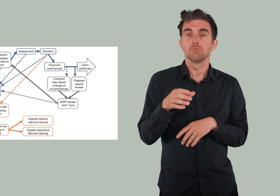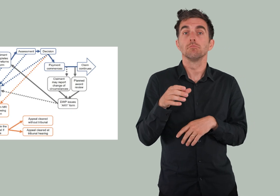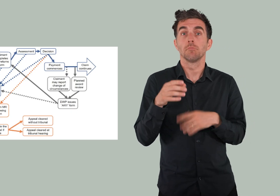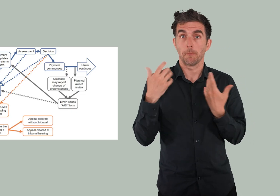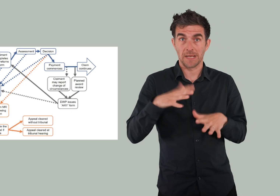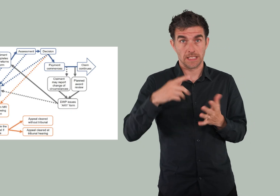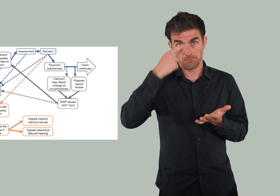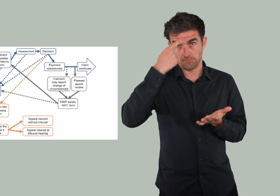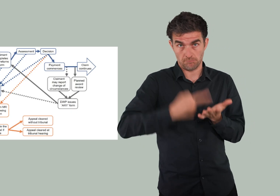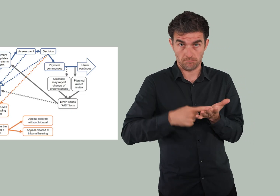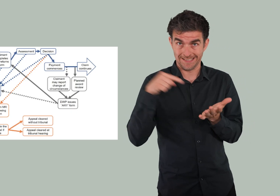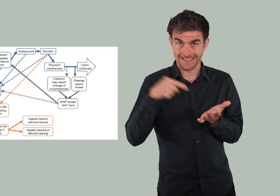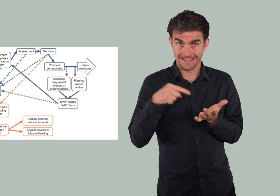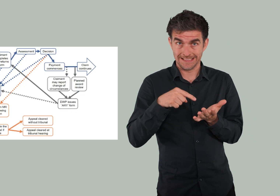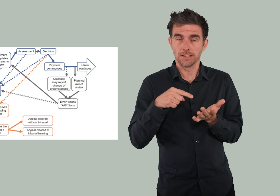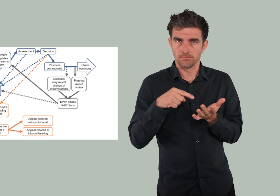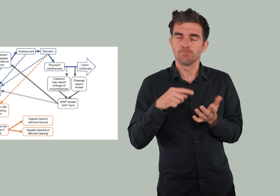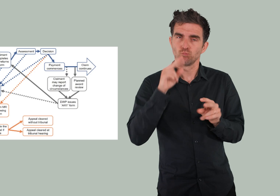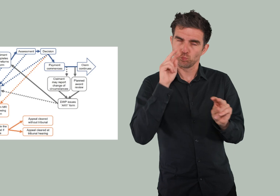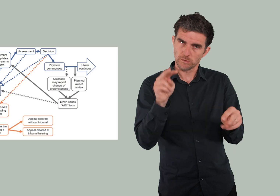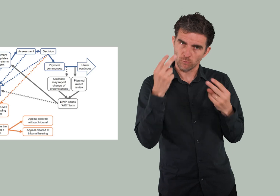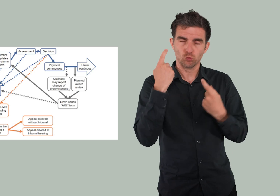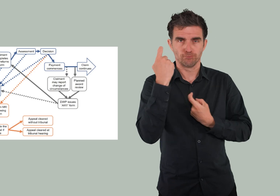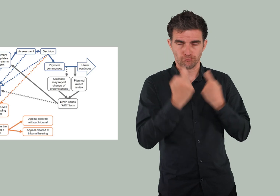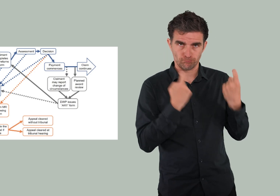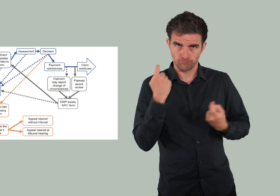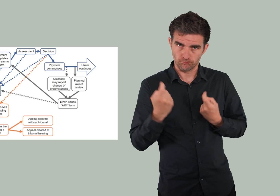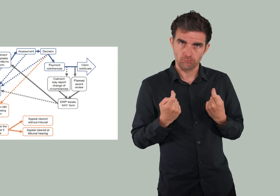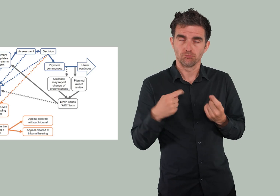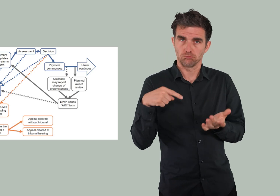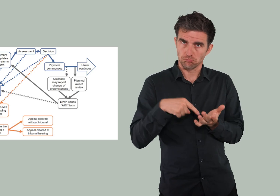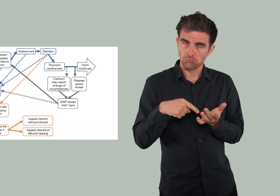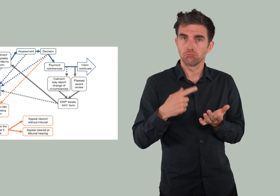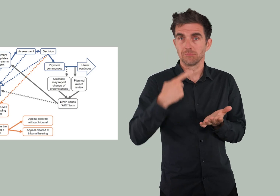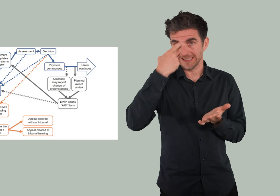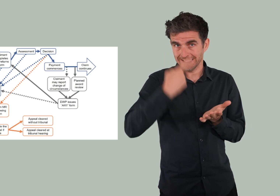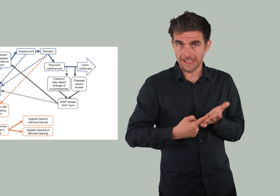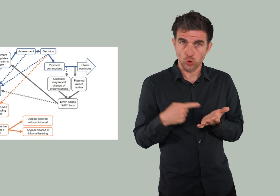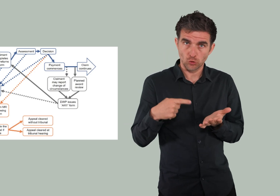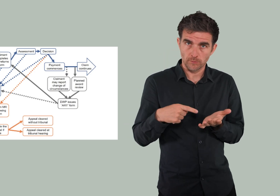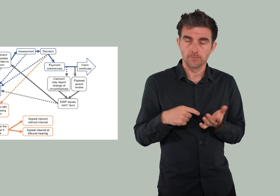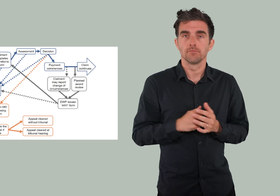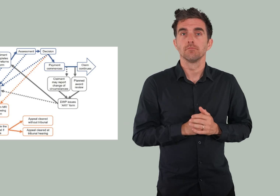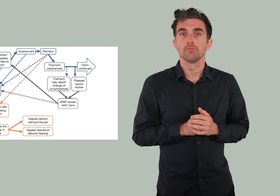made the original decision, reviews the claim and the decision made.